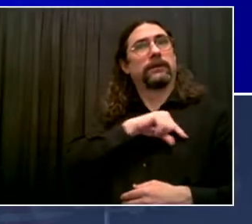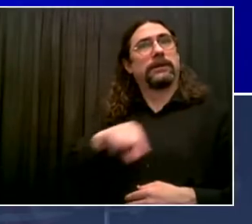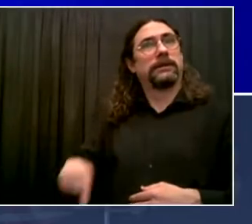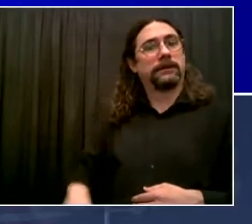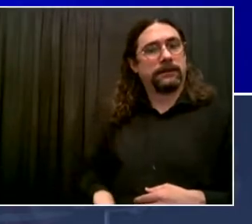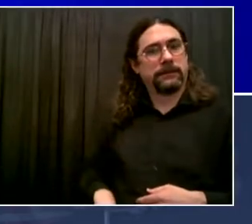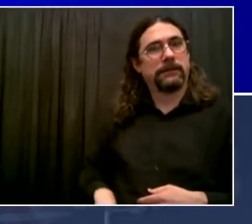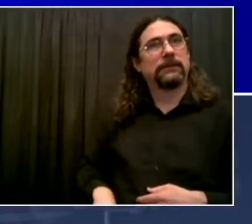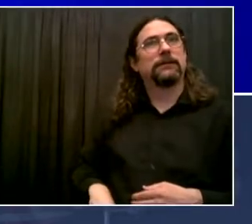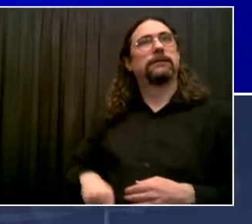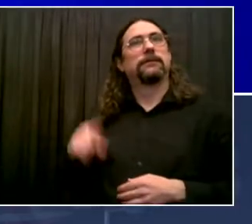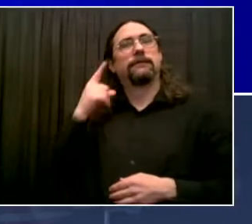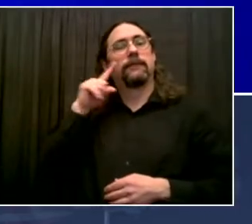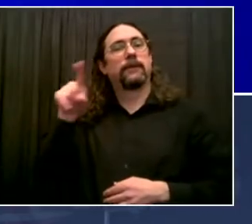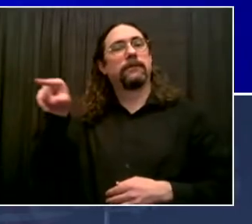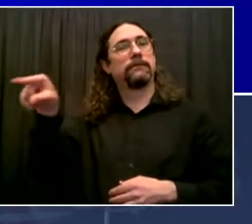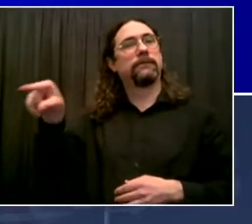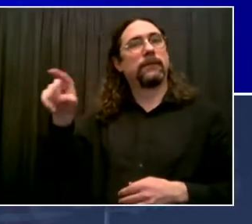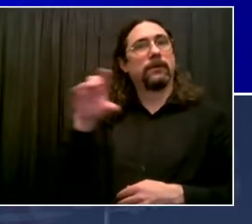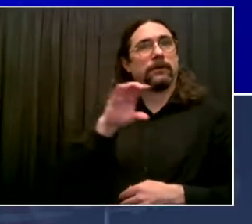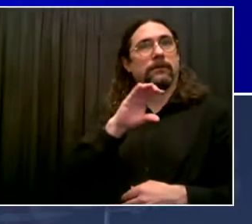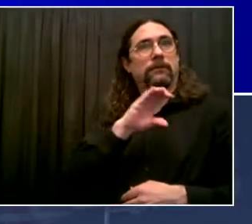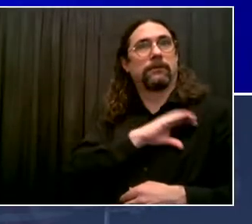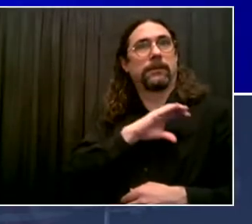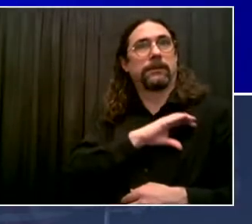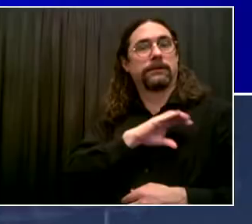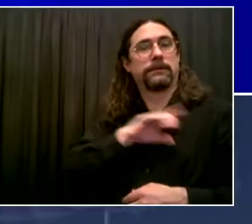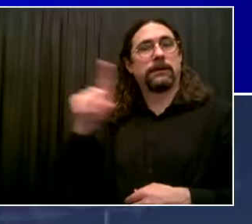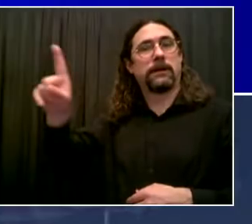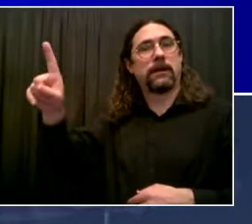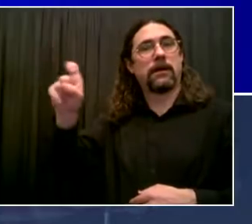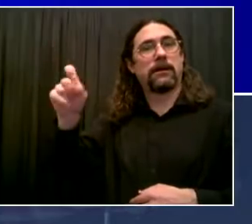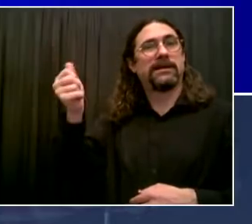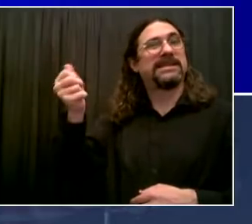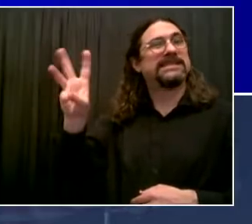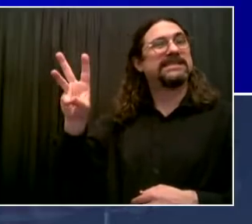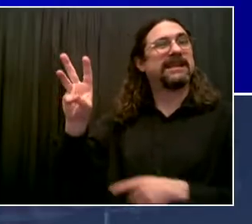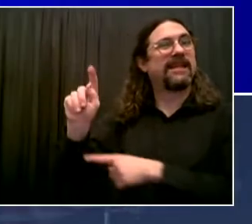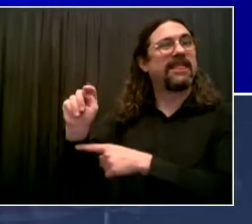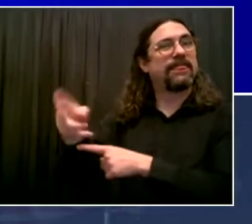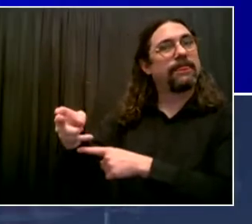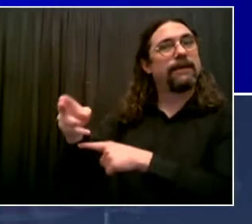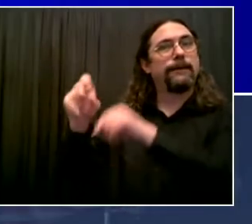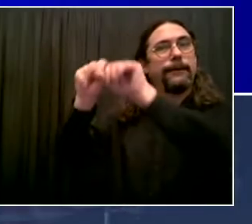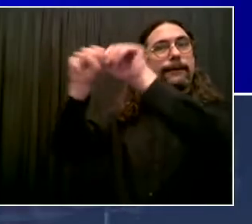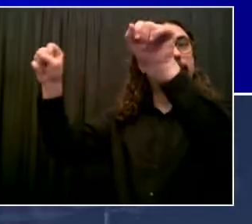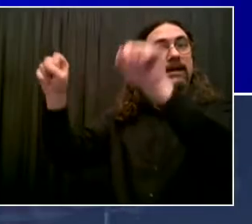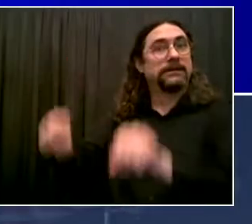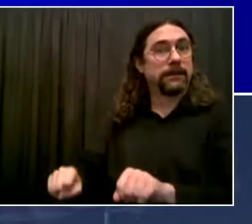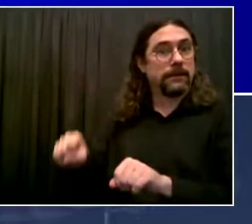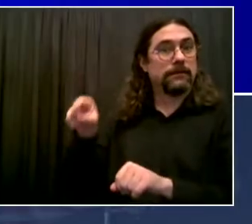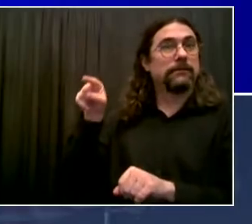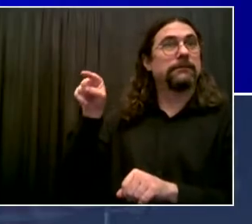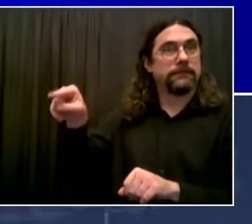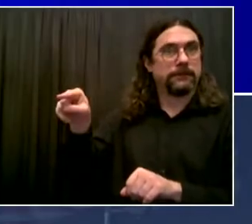I CAN ANNOUNCE WE ARE FULLY FUNDING THE NEW 116TH PRECINCT BUILDING AND NEW COMMUNITY CENTER.